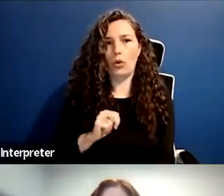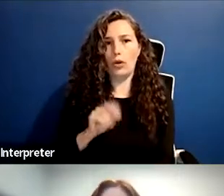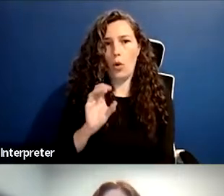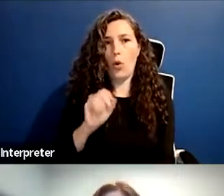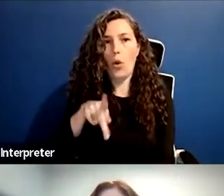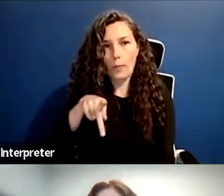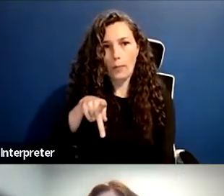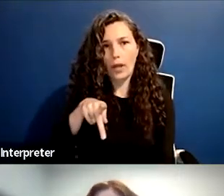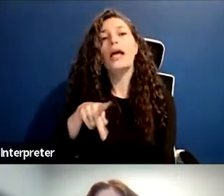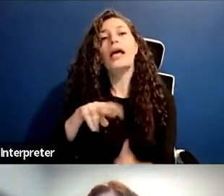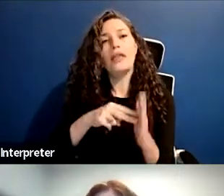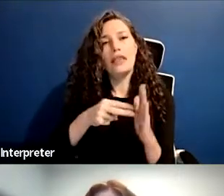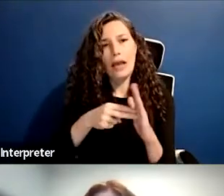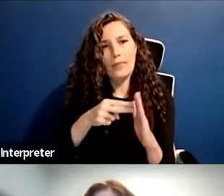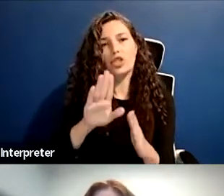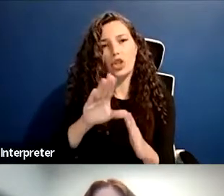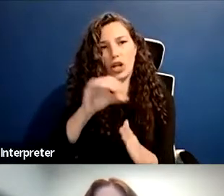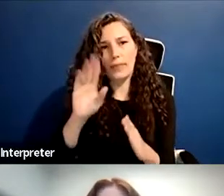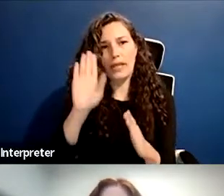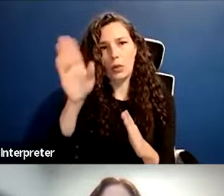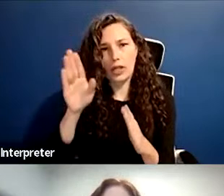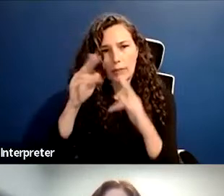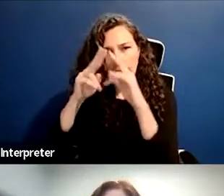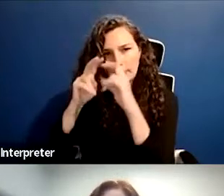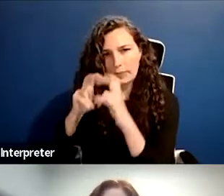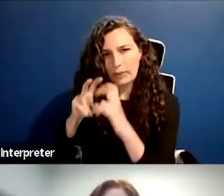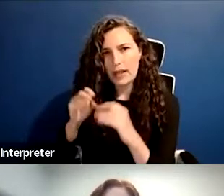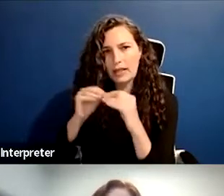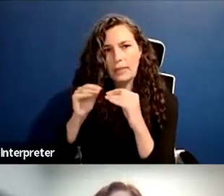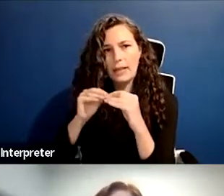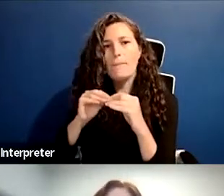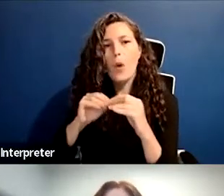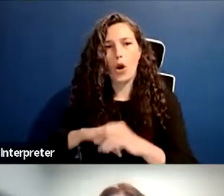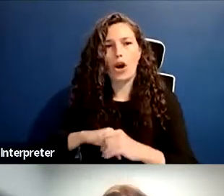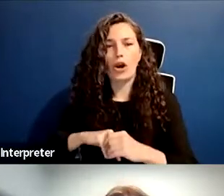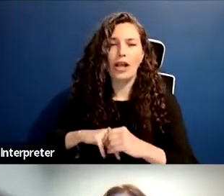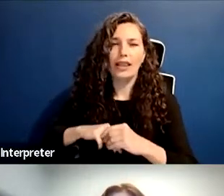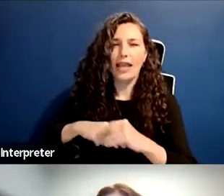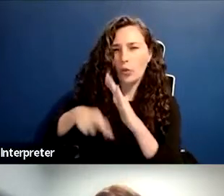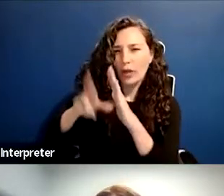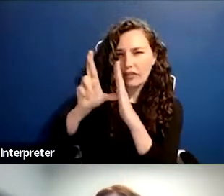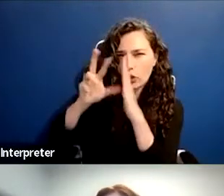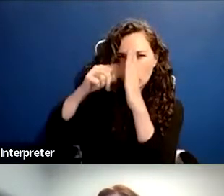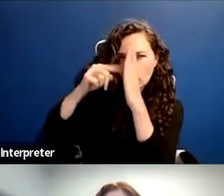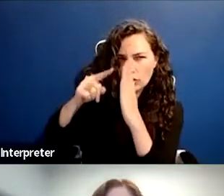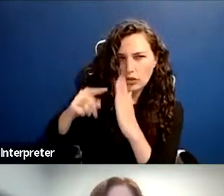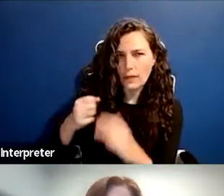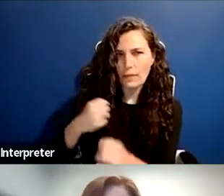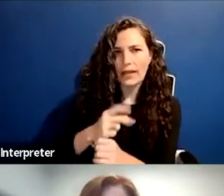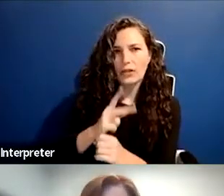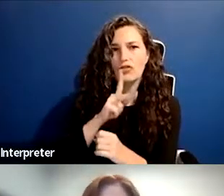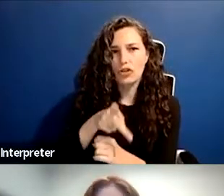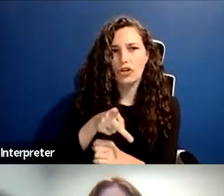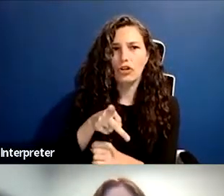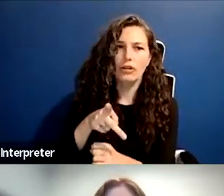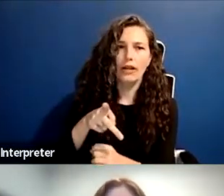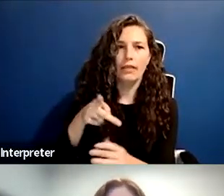regarding verification of the income of the podcast and to make sure that appropriate contributions are paid into the pension and health plans.